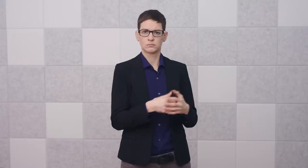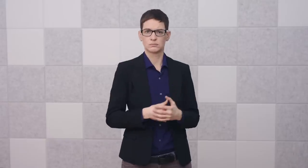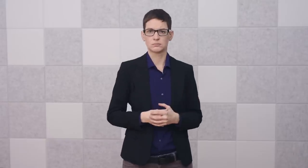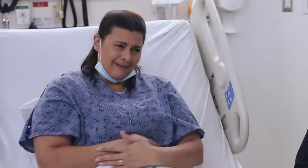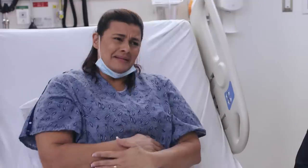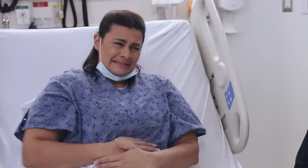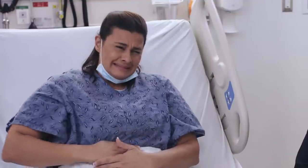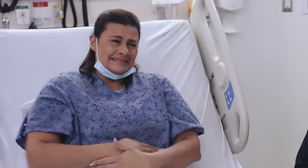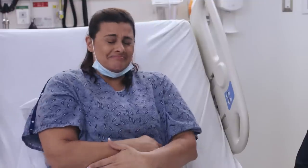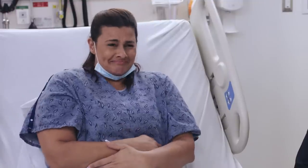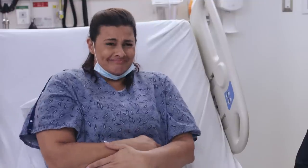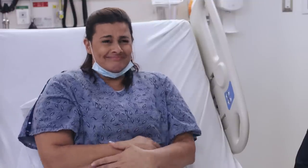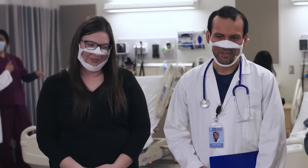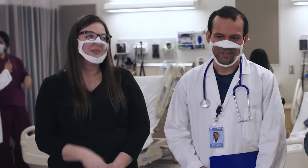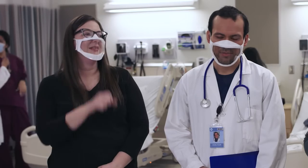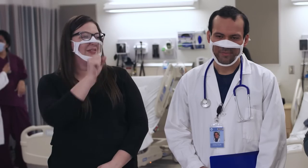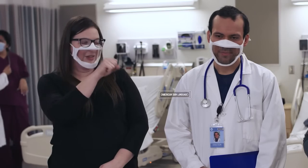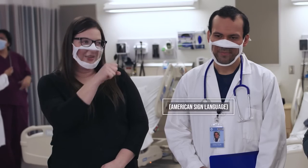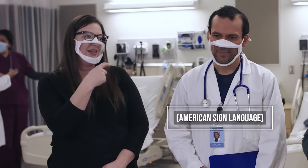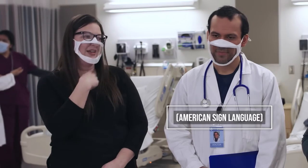professionals when a Deaf Interpreter is present.